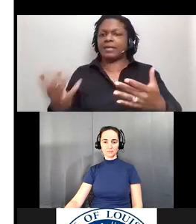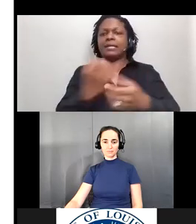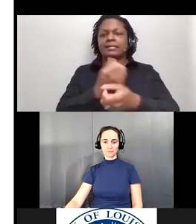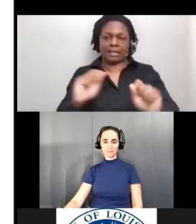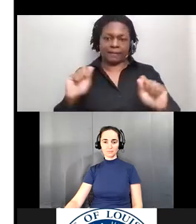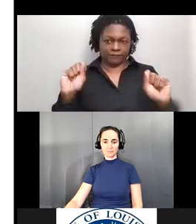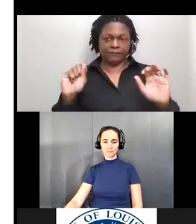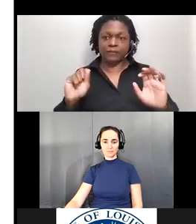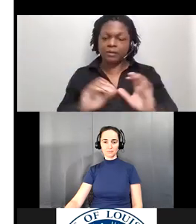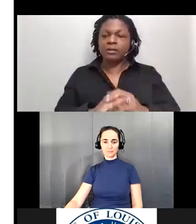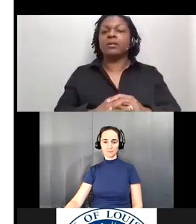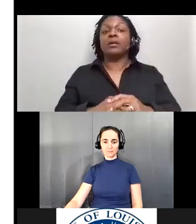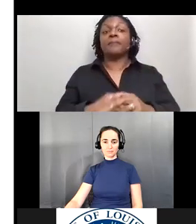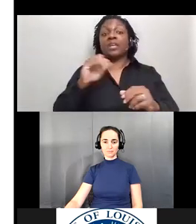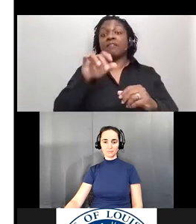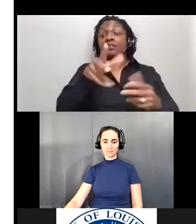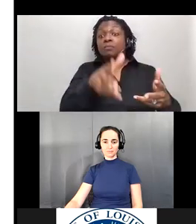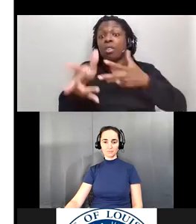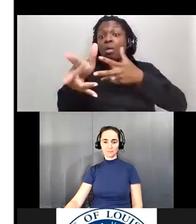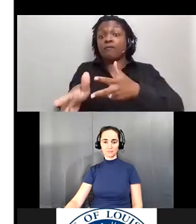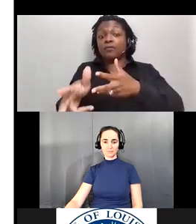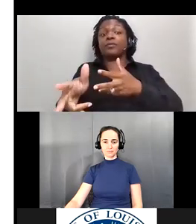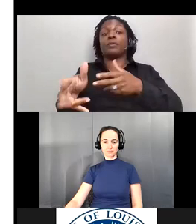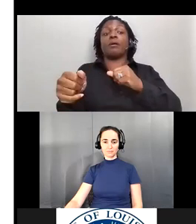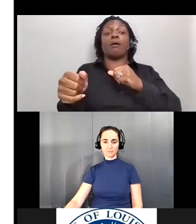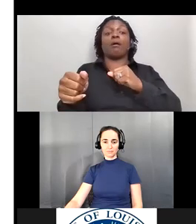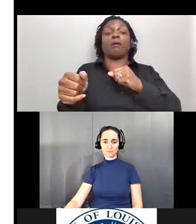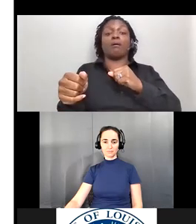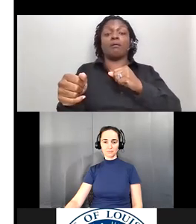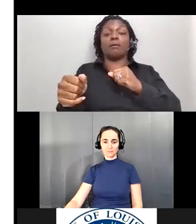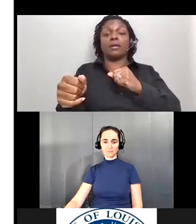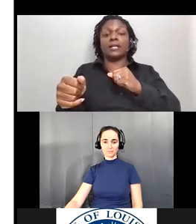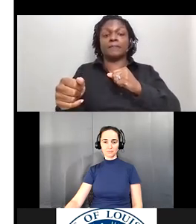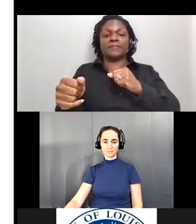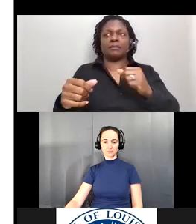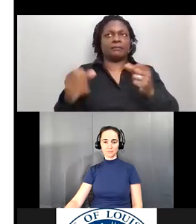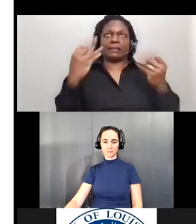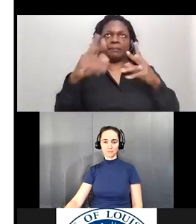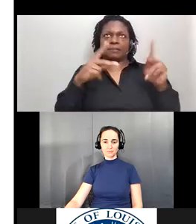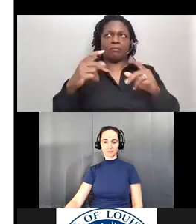pulled over if your encountered in a vehicle. 16:00:19 We will I was asked a lot of times